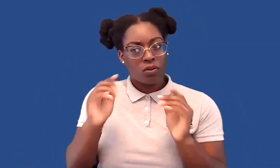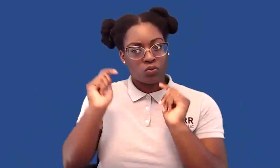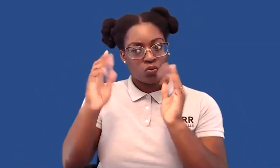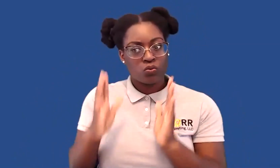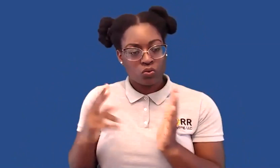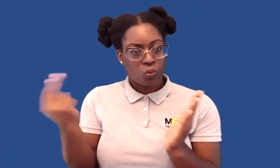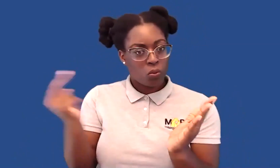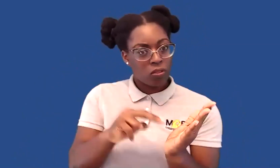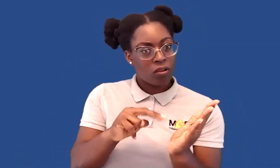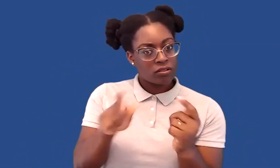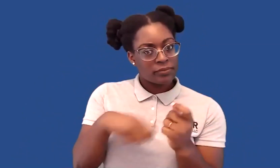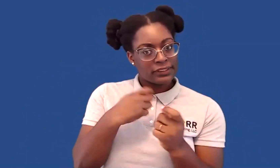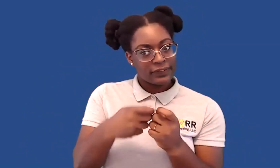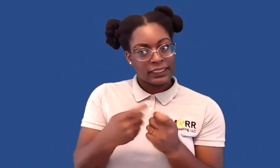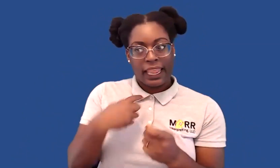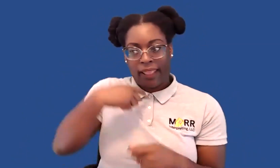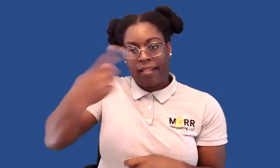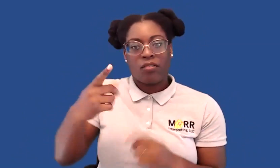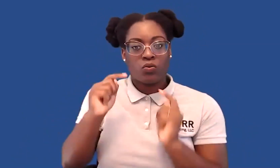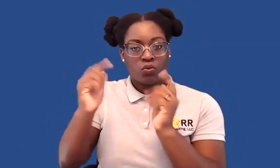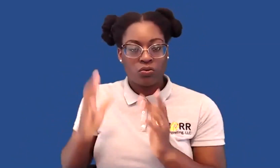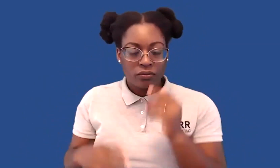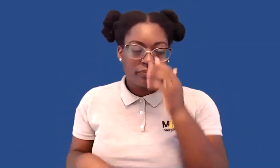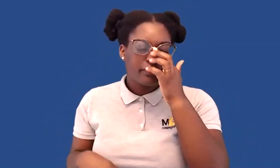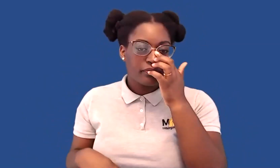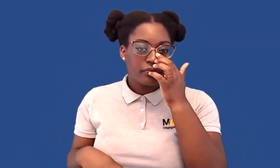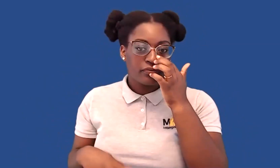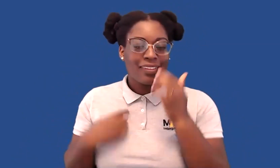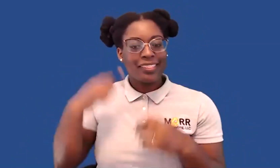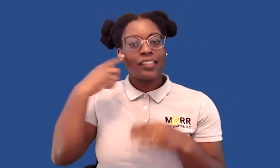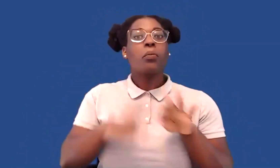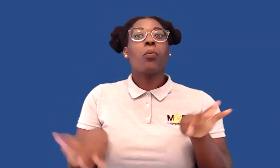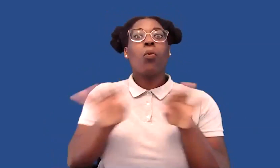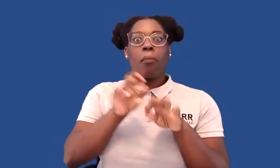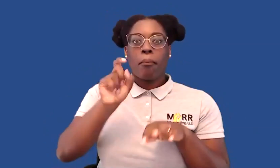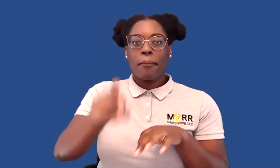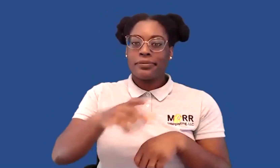about assigning an in-person context to an online experience.